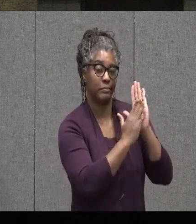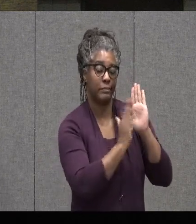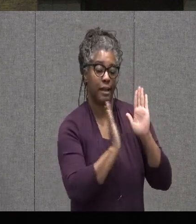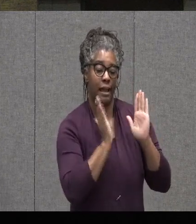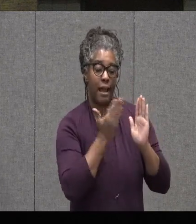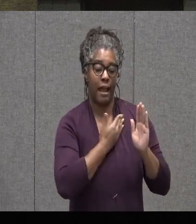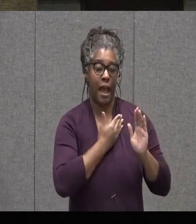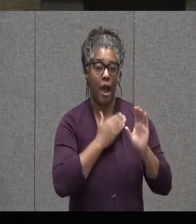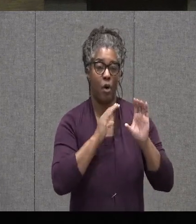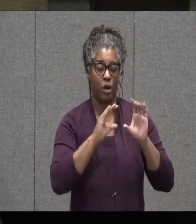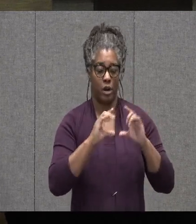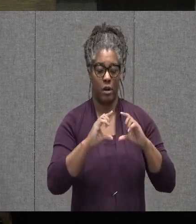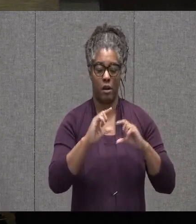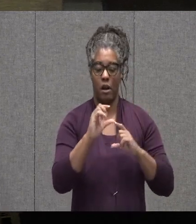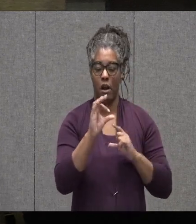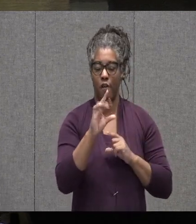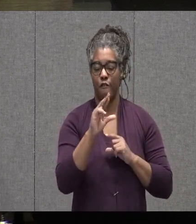I'm gonna put it up to my board.